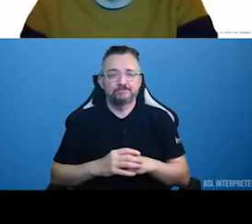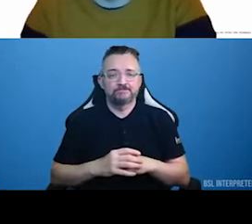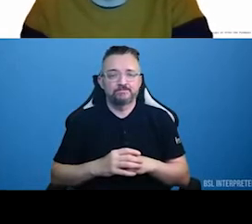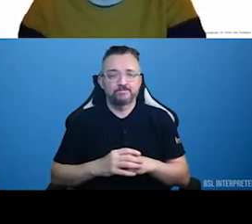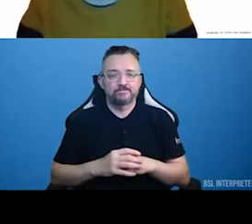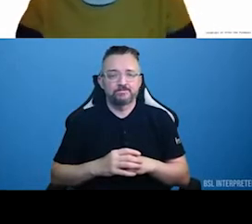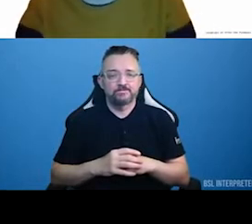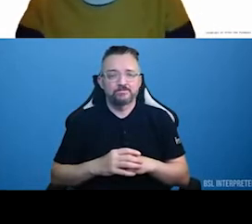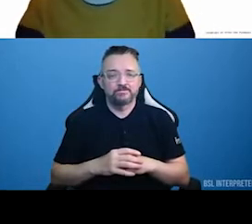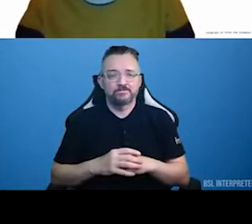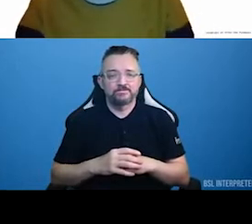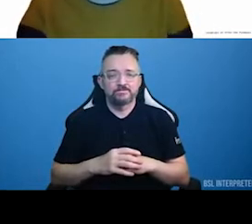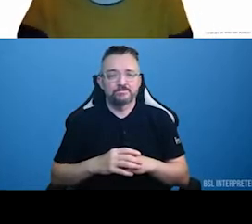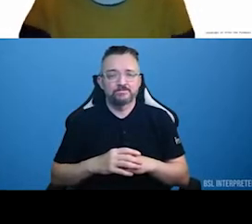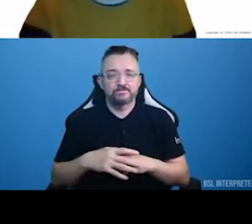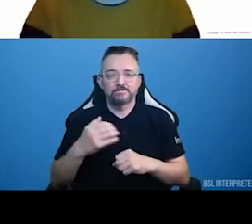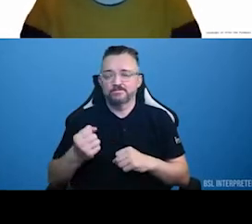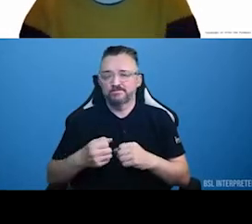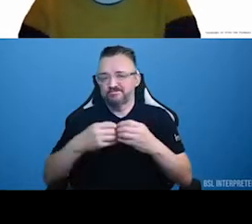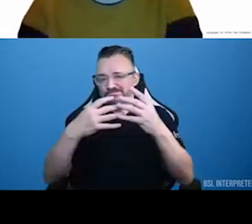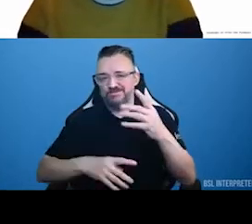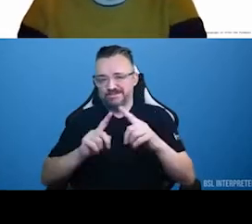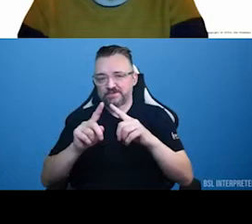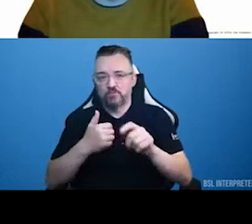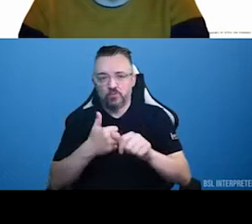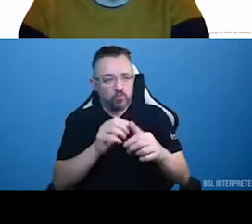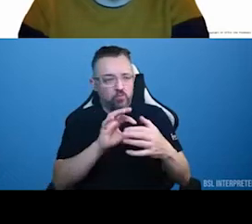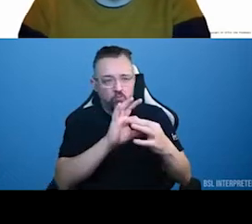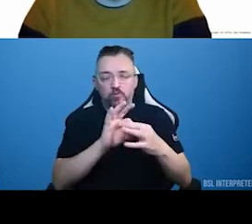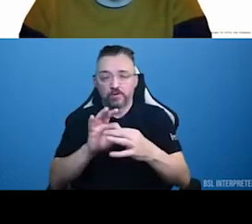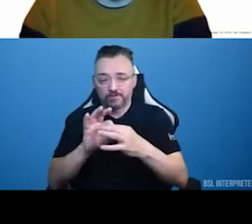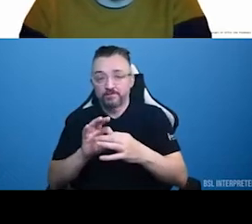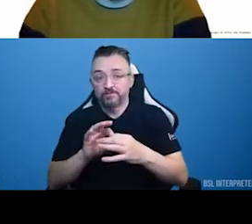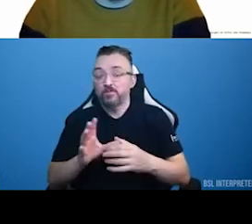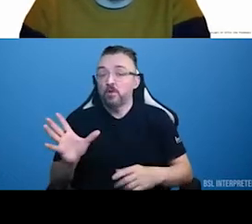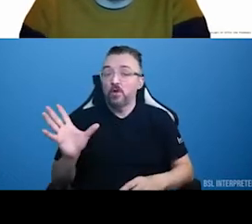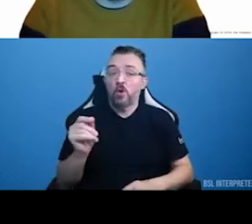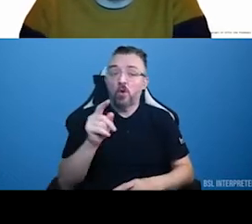and then also HCI Skills Gateway. And we brought together all these organizations